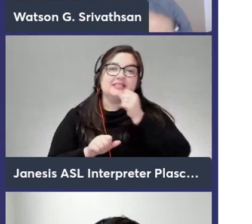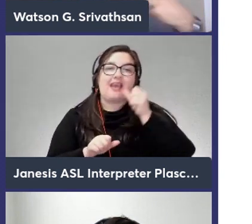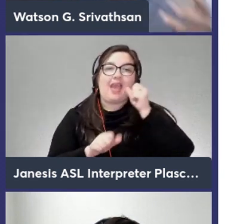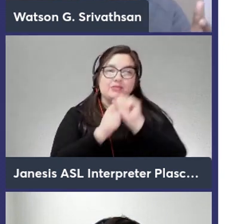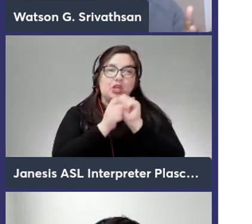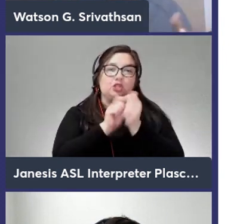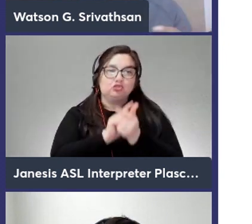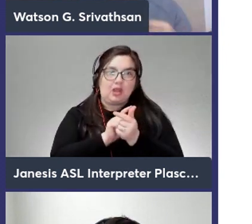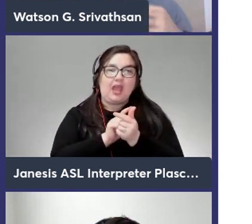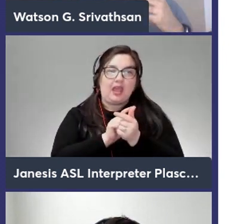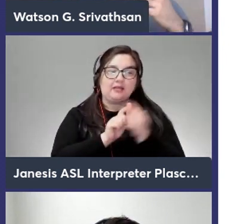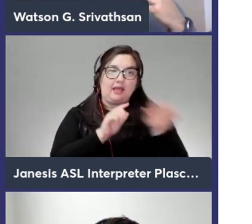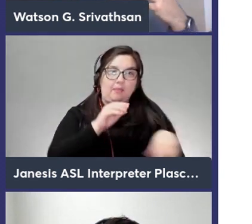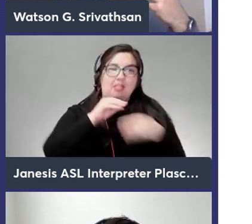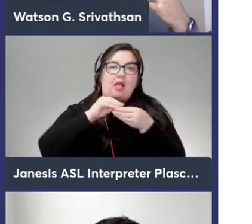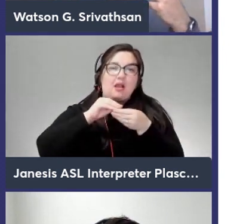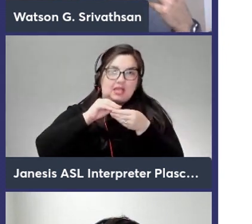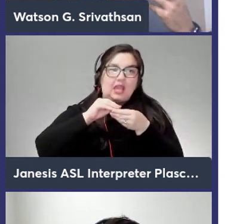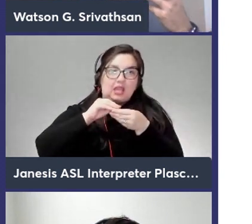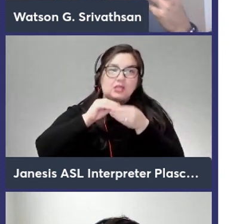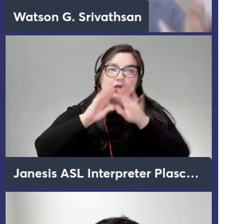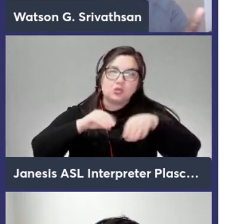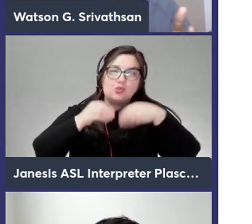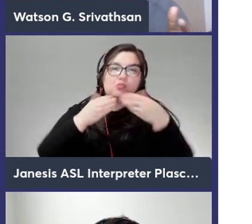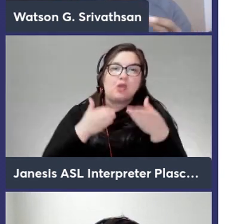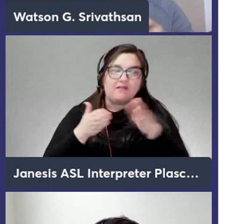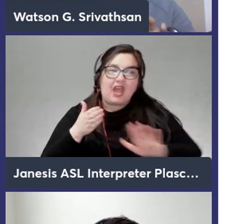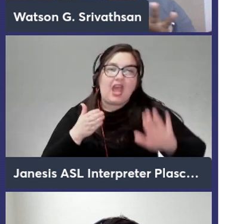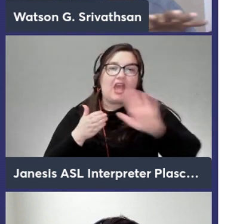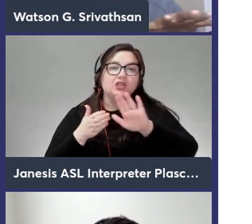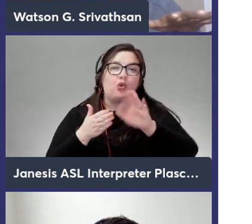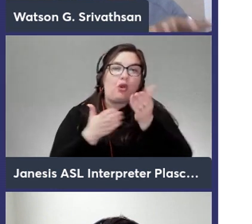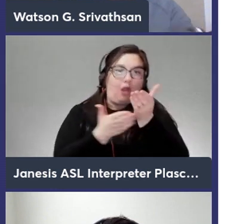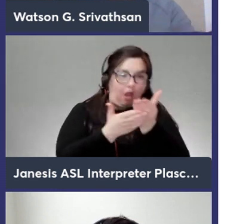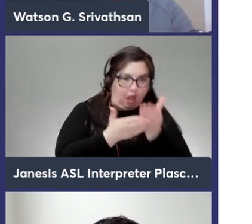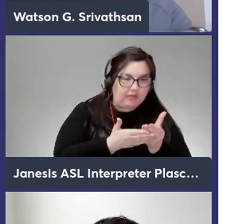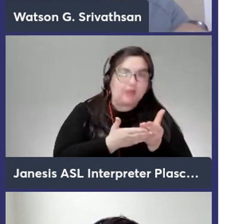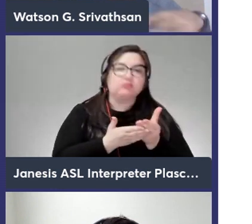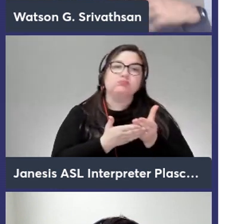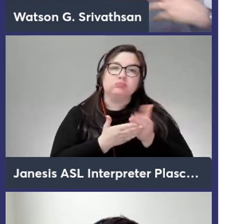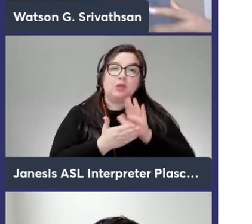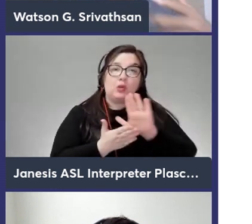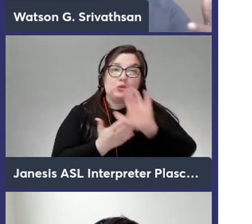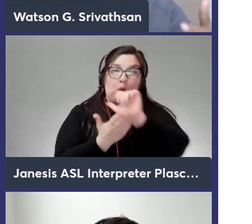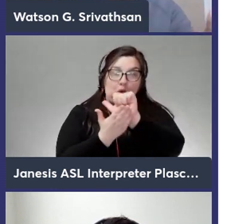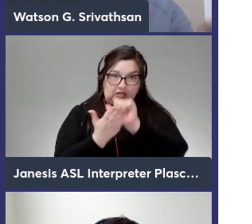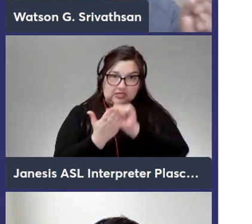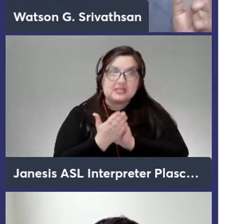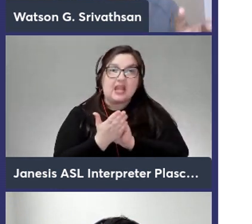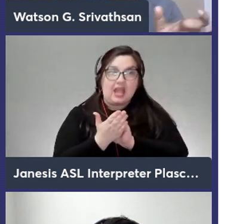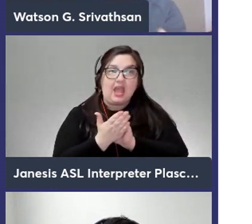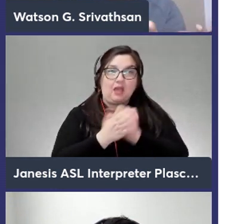You provide your authentication so that your account, you call this Amazon Translate plugin with,